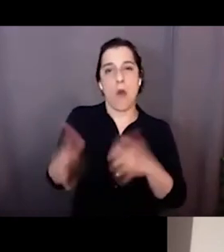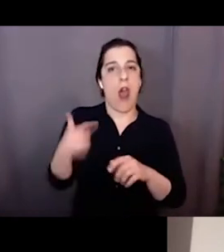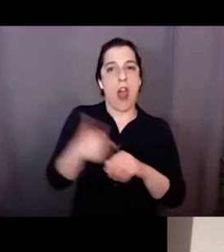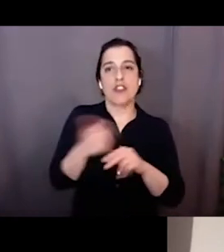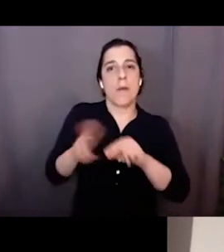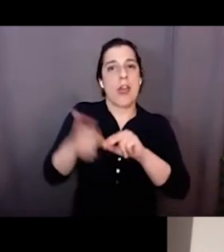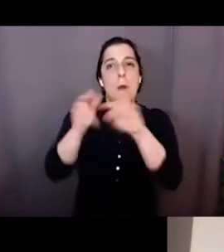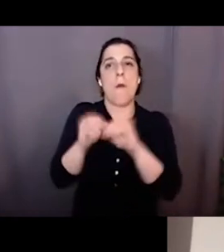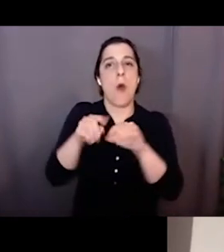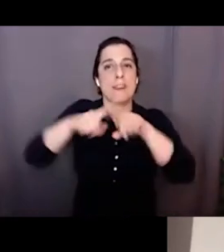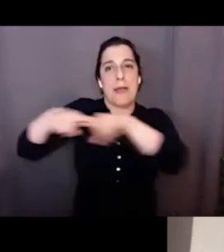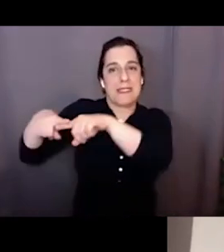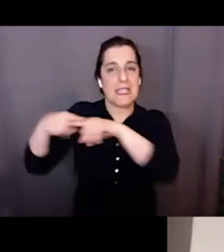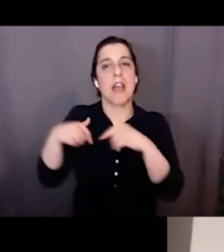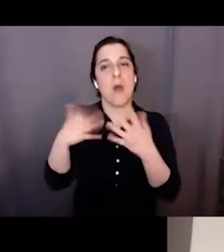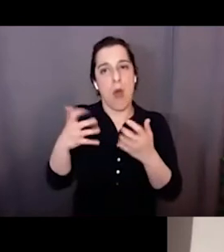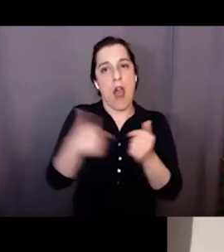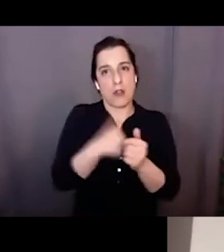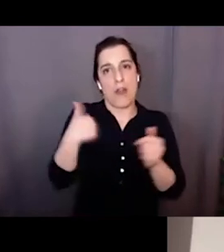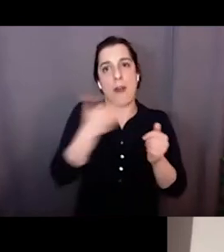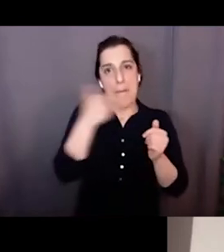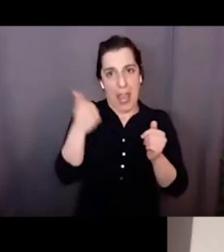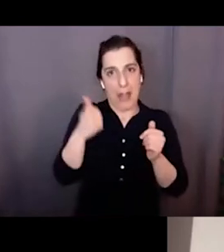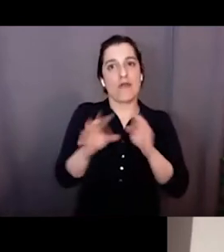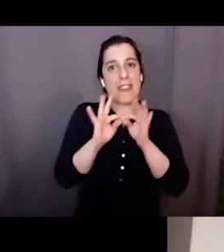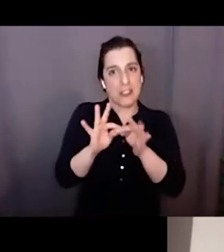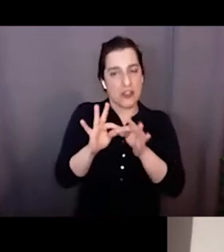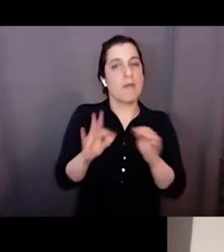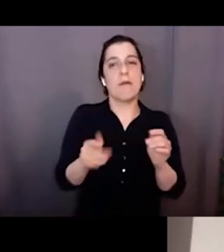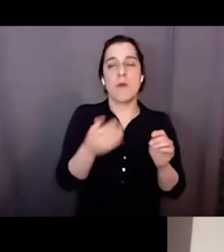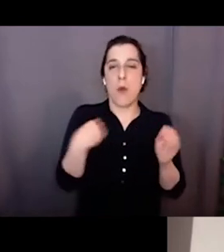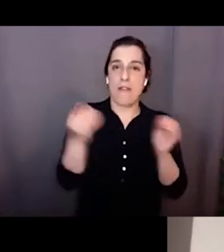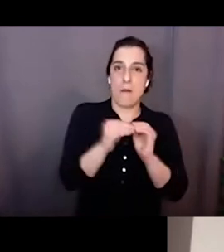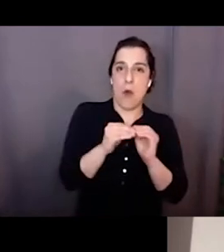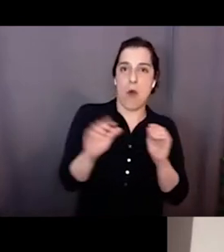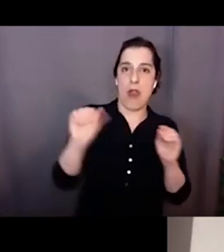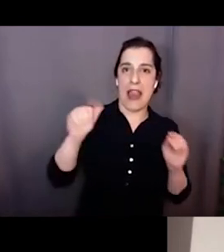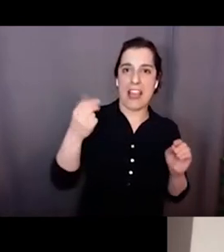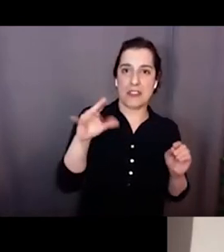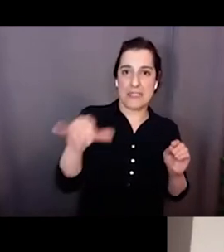think that is core and transparency is a part of it. But I, yeah. Yeah.